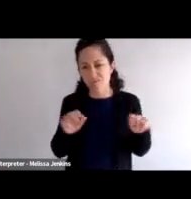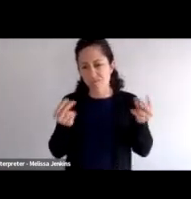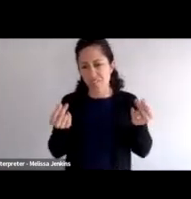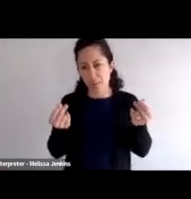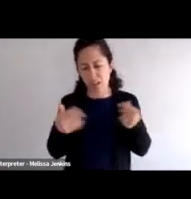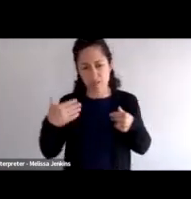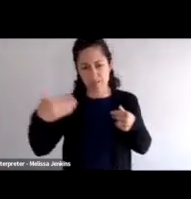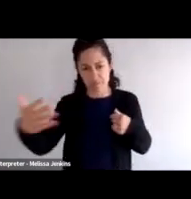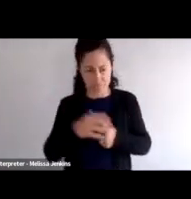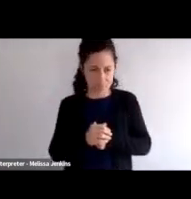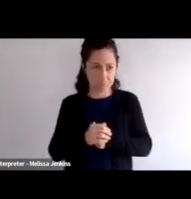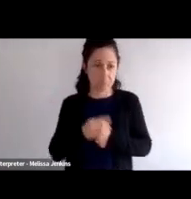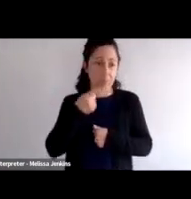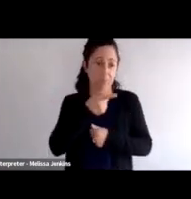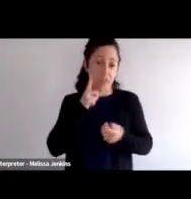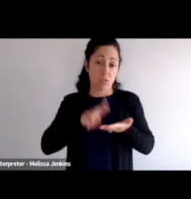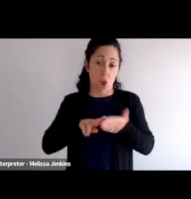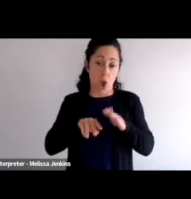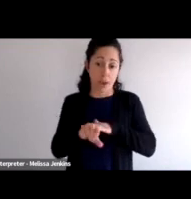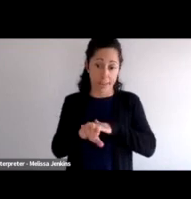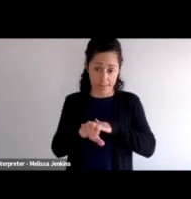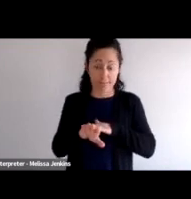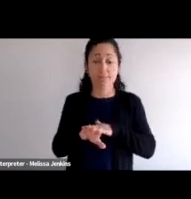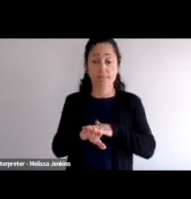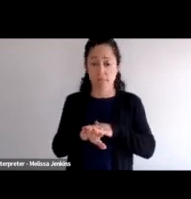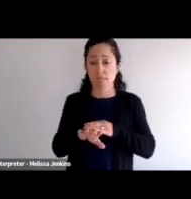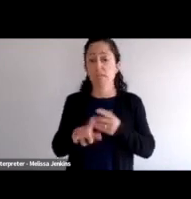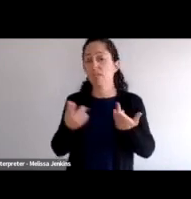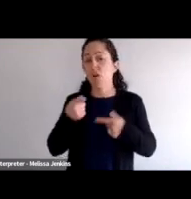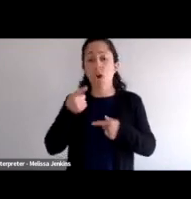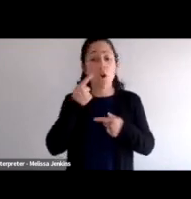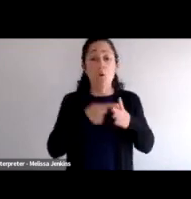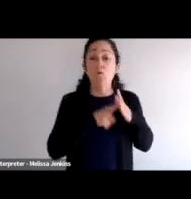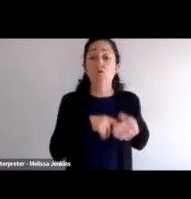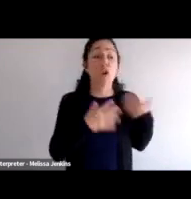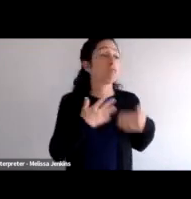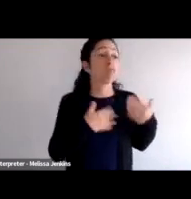Here's your login screen so once you leave the data collection program and come back to update